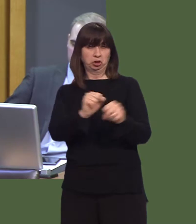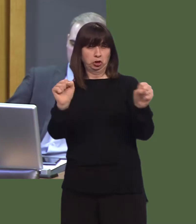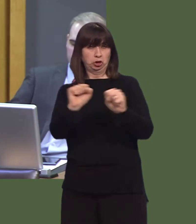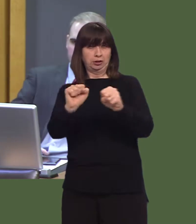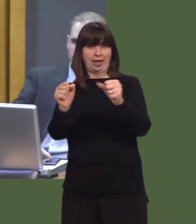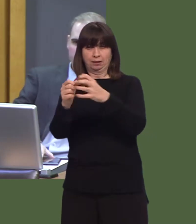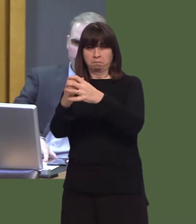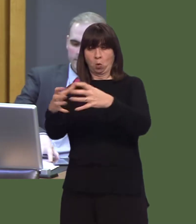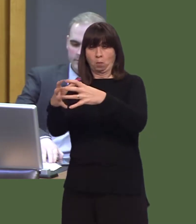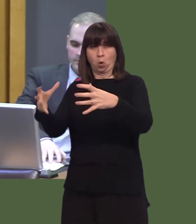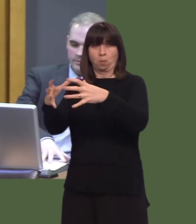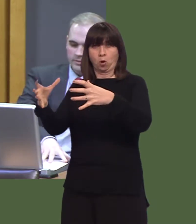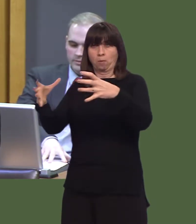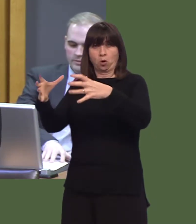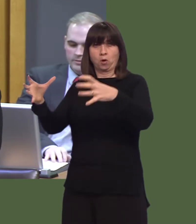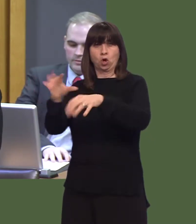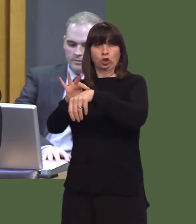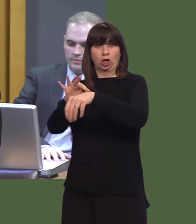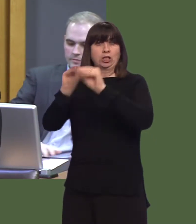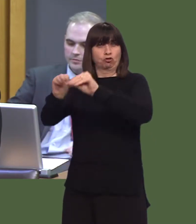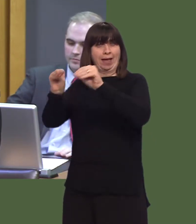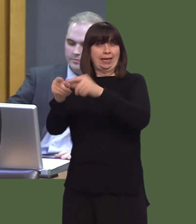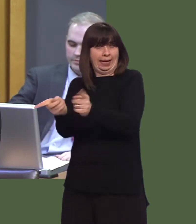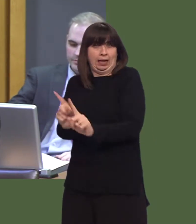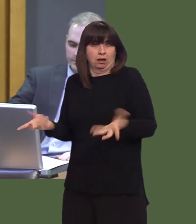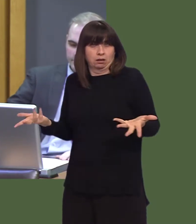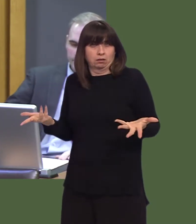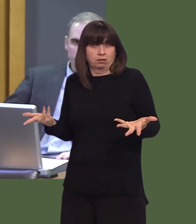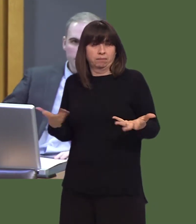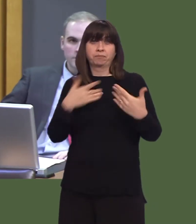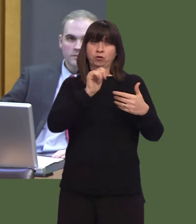and when my Plaid Cymru colleagues have asked about this previously, your health Secretary